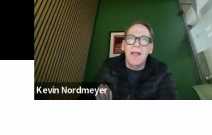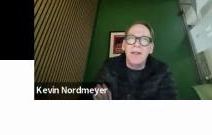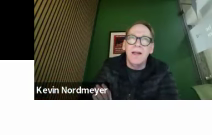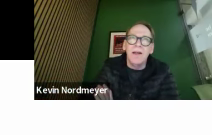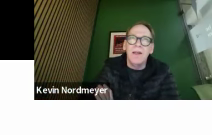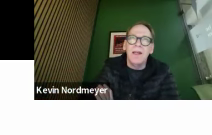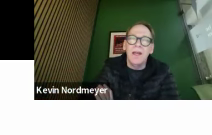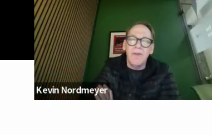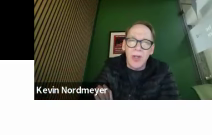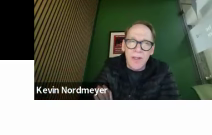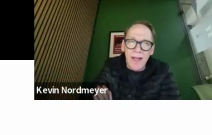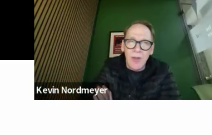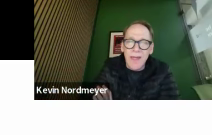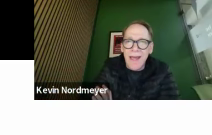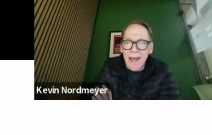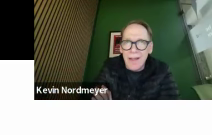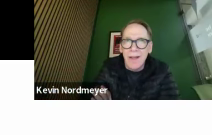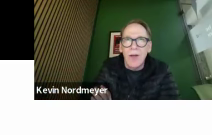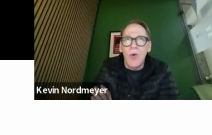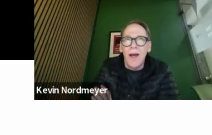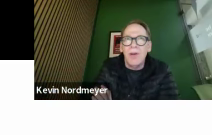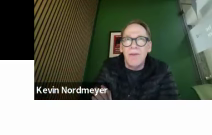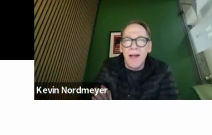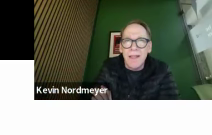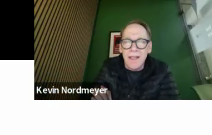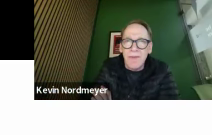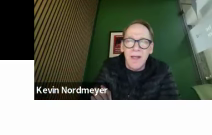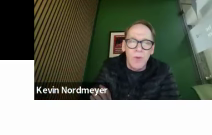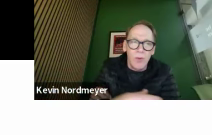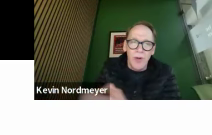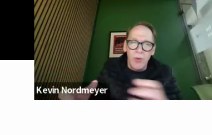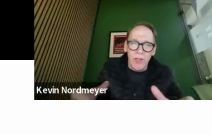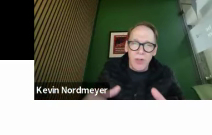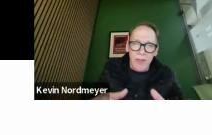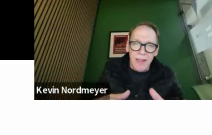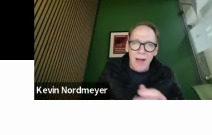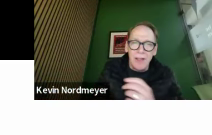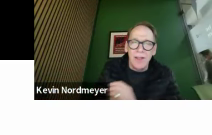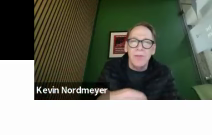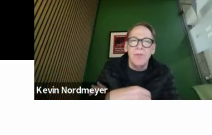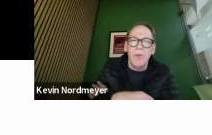And if it turns out that we can't quite provide six feet, we will try to reduce that down a little bit.